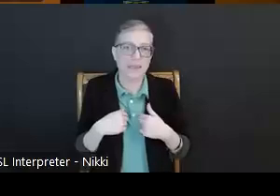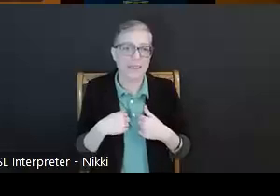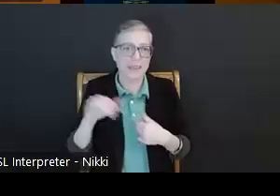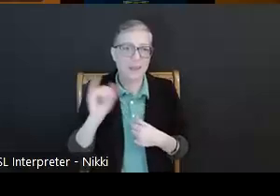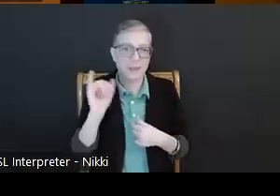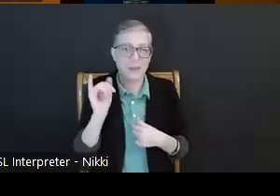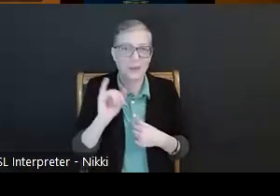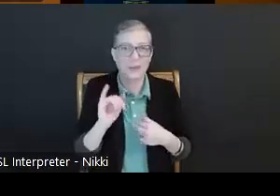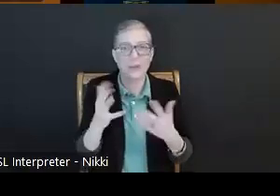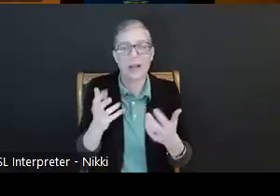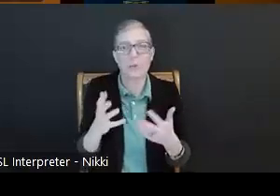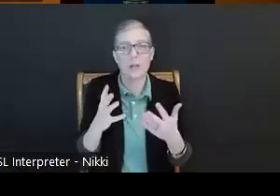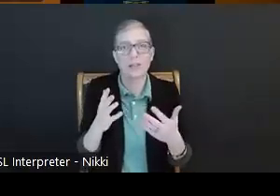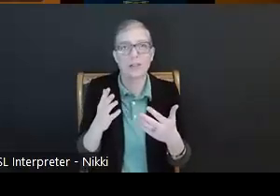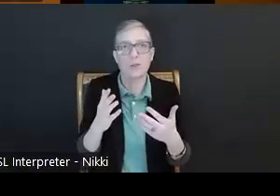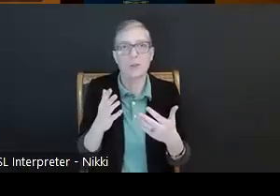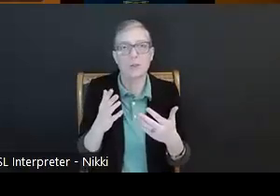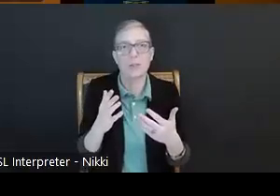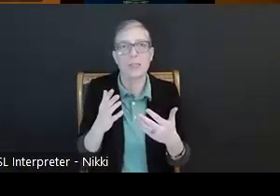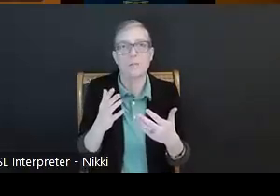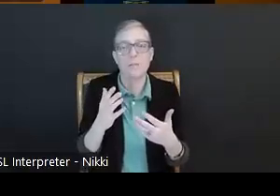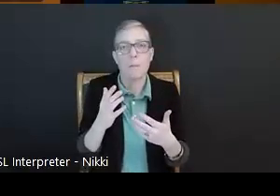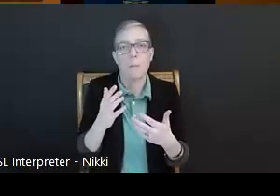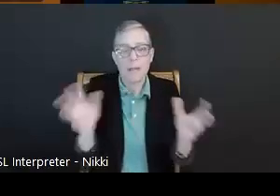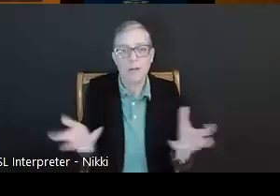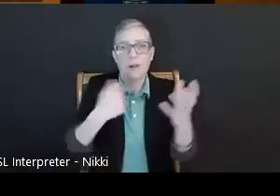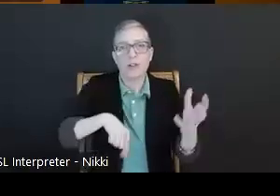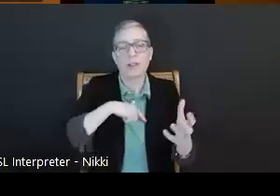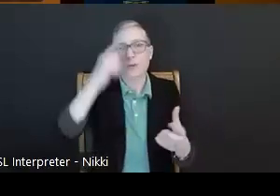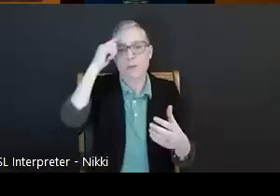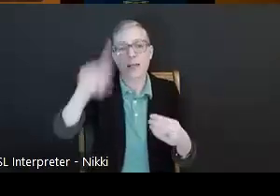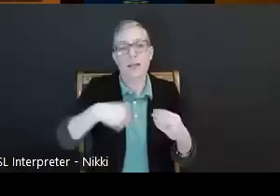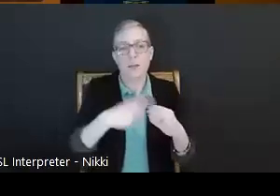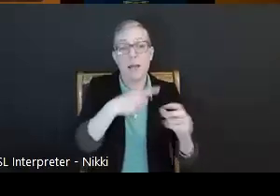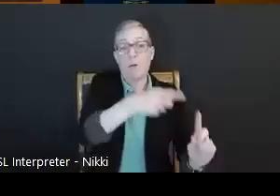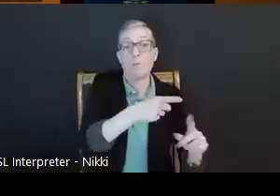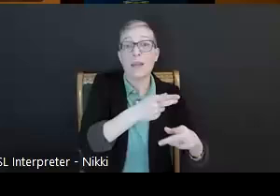about the caregiver not just being this passive participant but really an active part of the whole